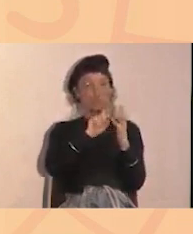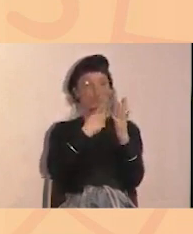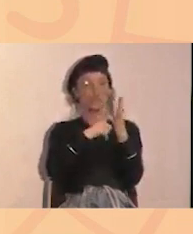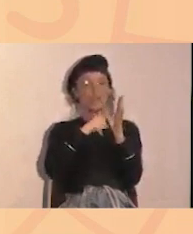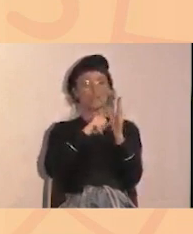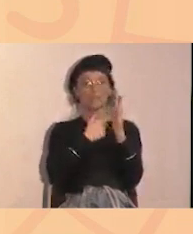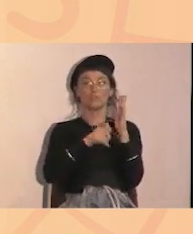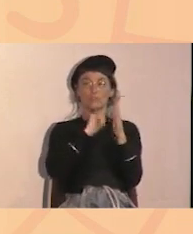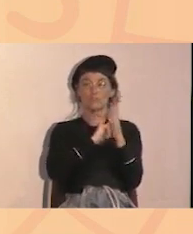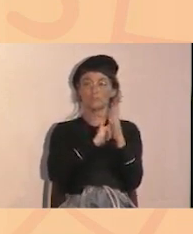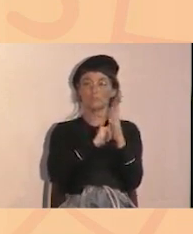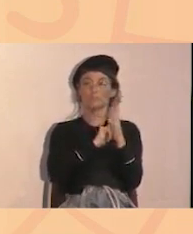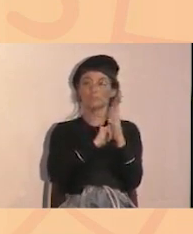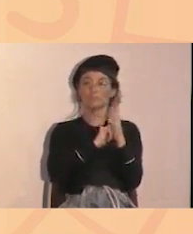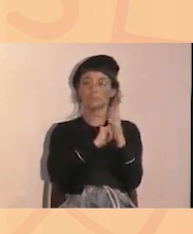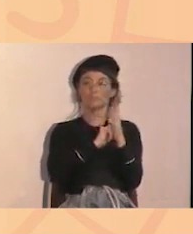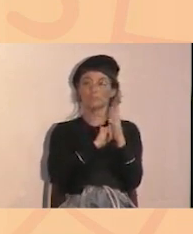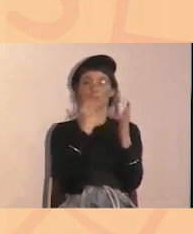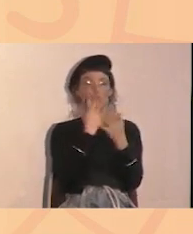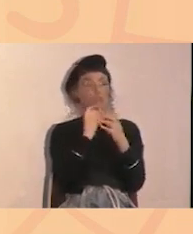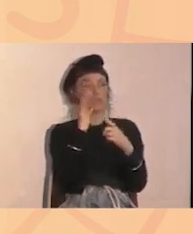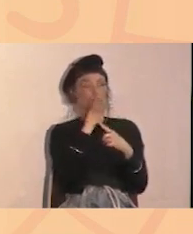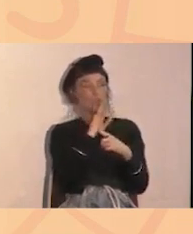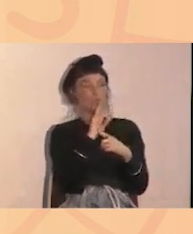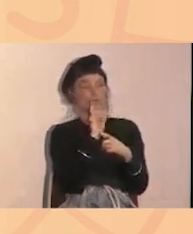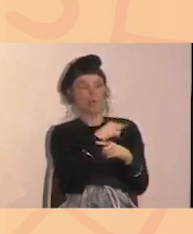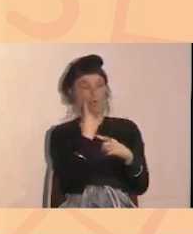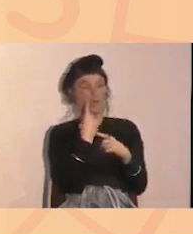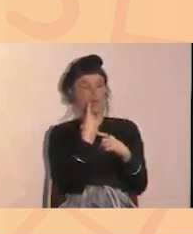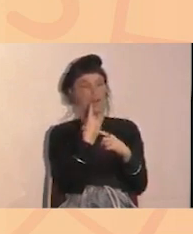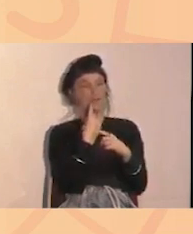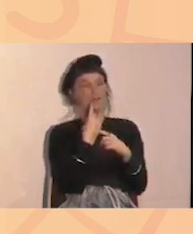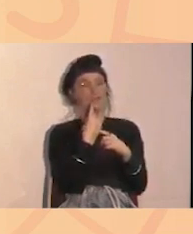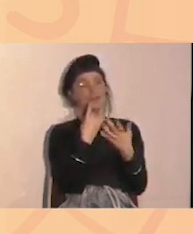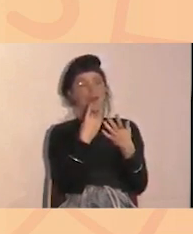it's really important that we as like 30, 40-year-olds make space for young people.